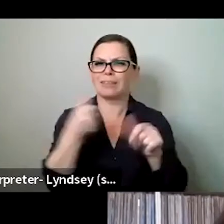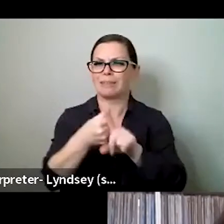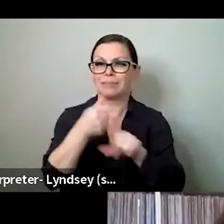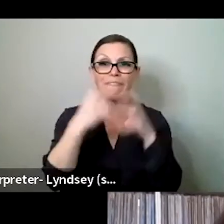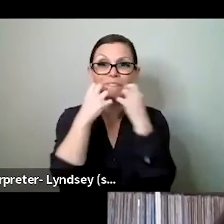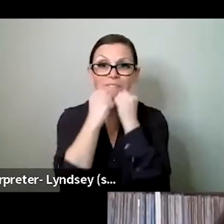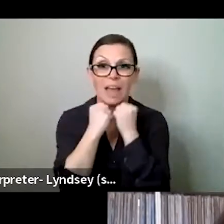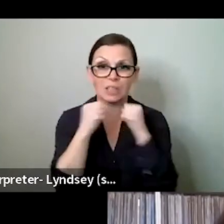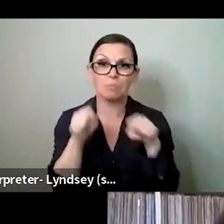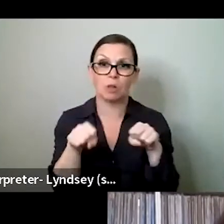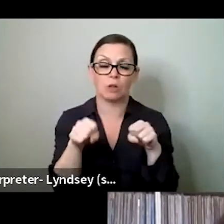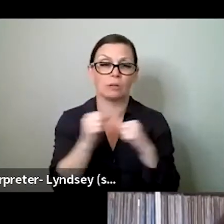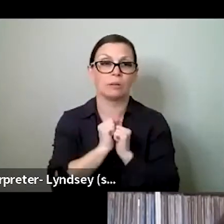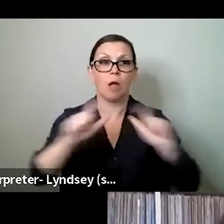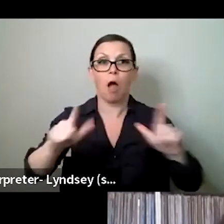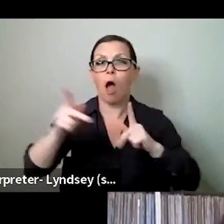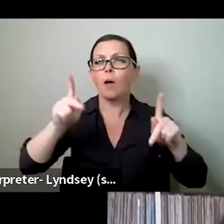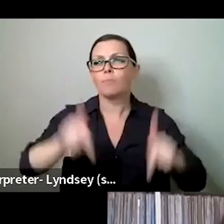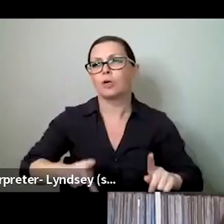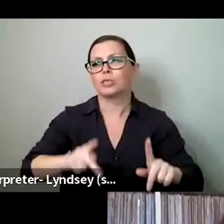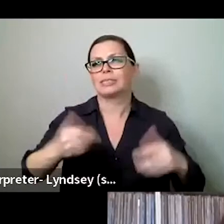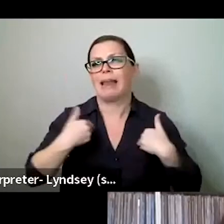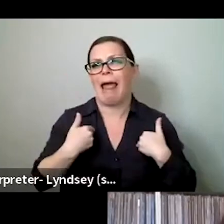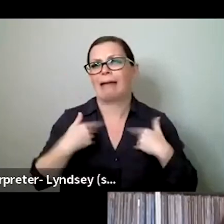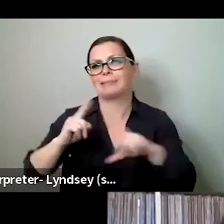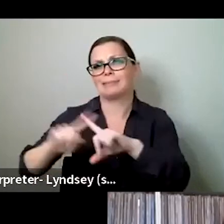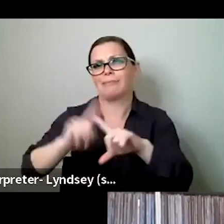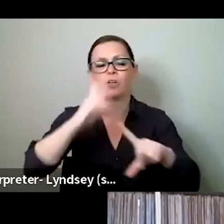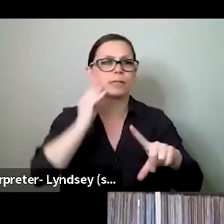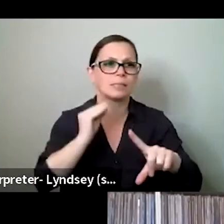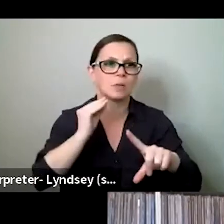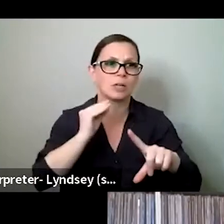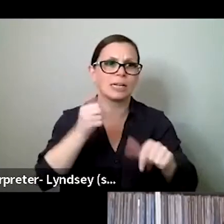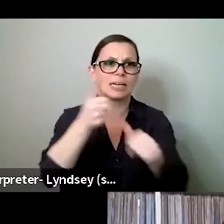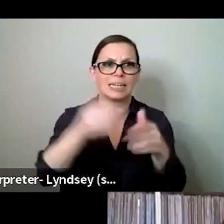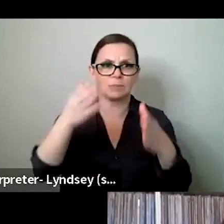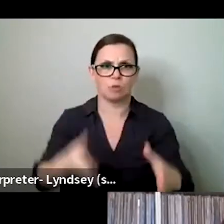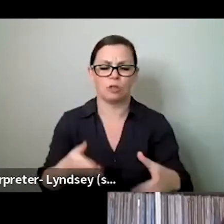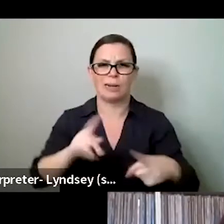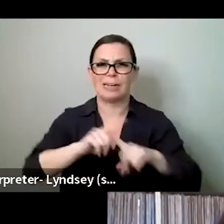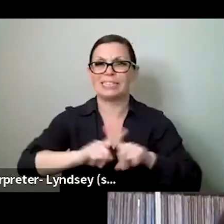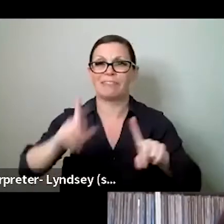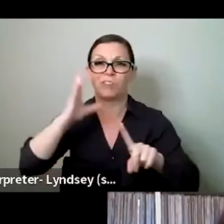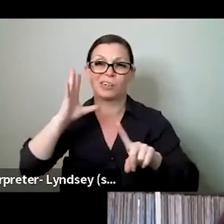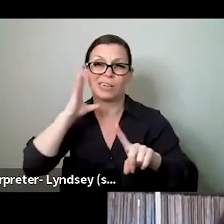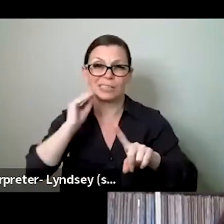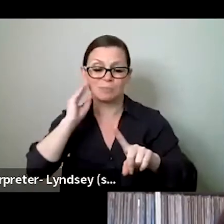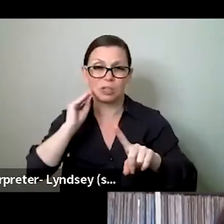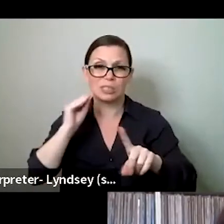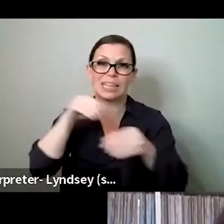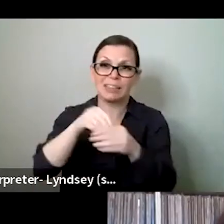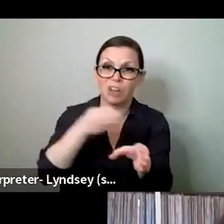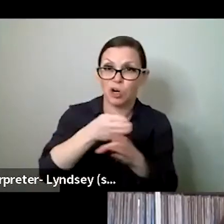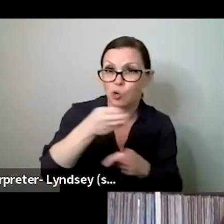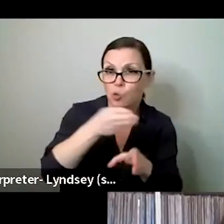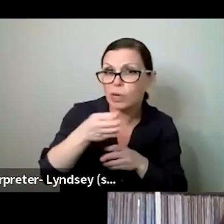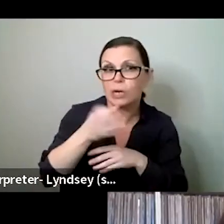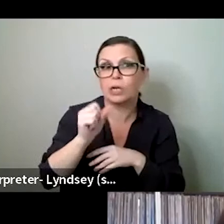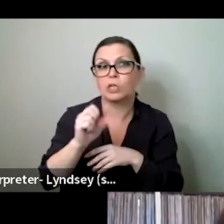And every person has a different experience. Every person is at a different point in their career and needs something different.